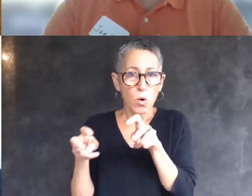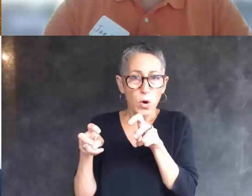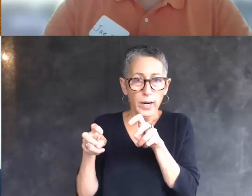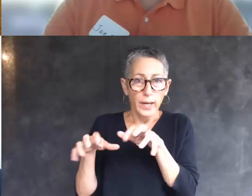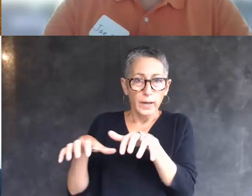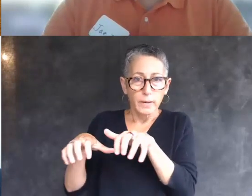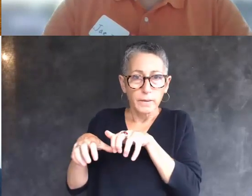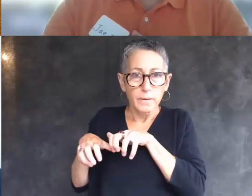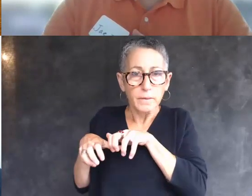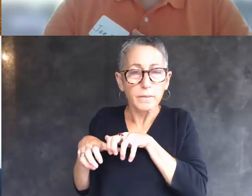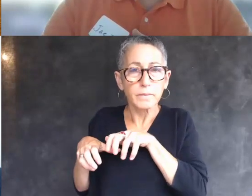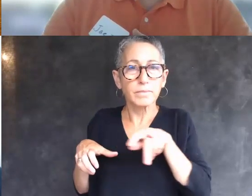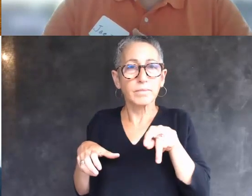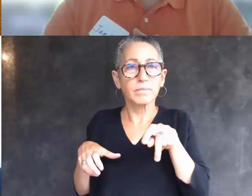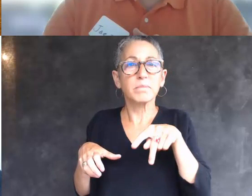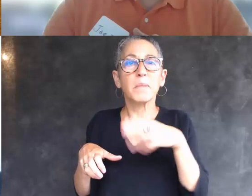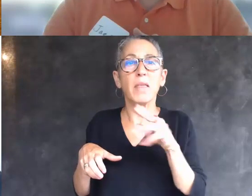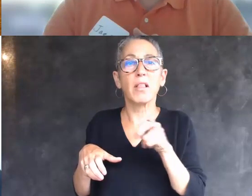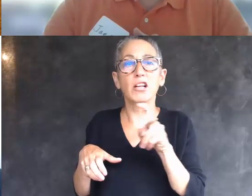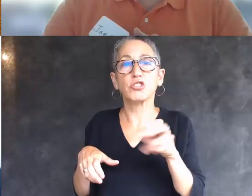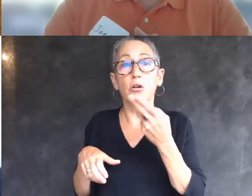that are violent, that have created a notion